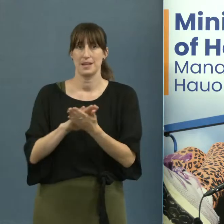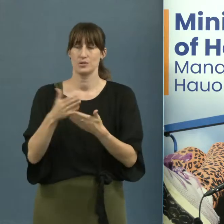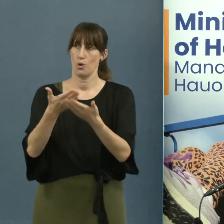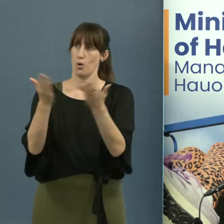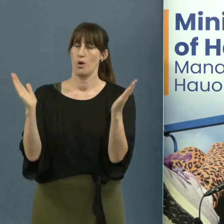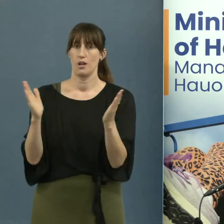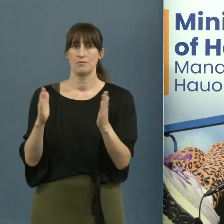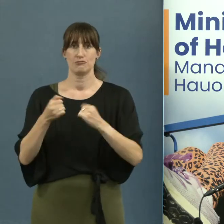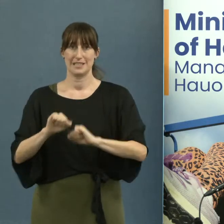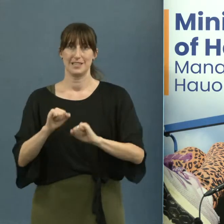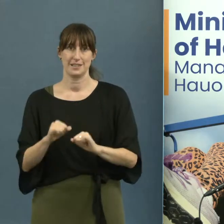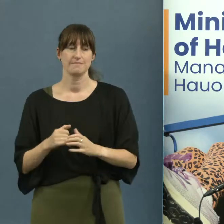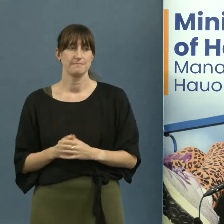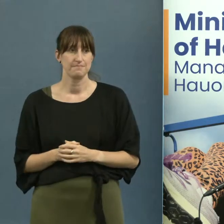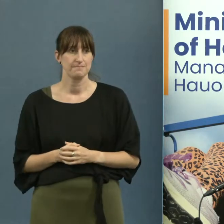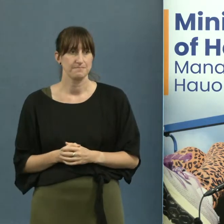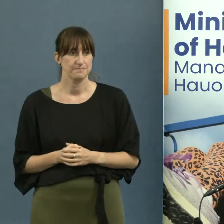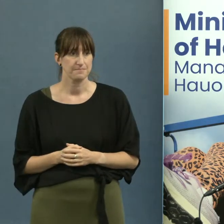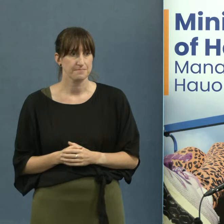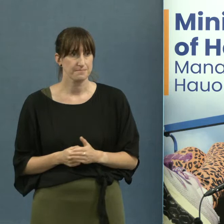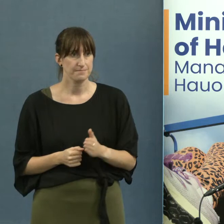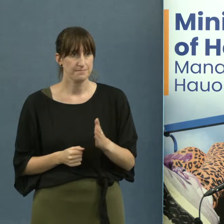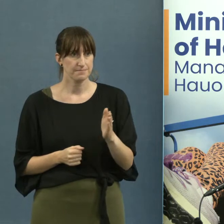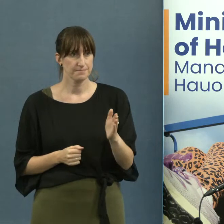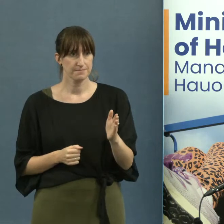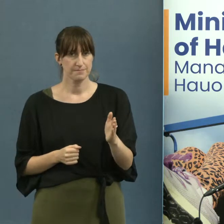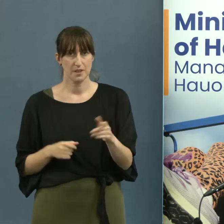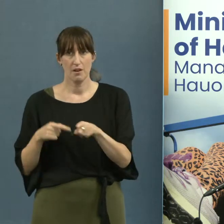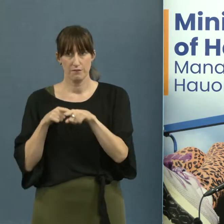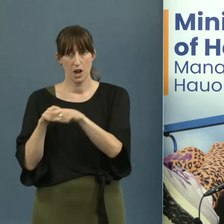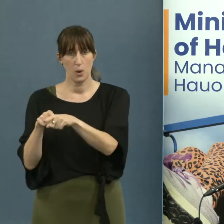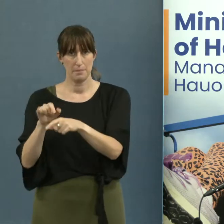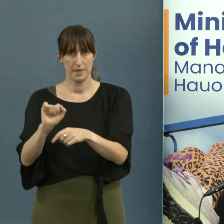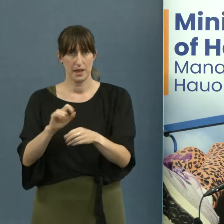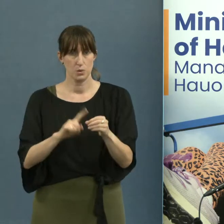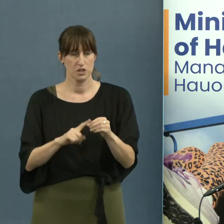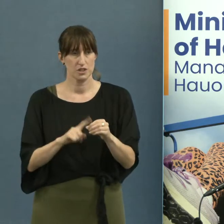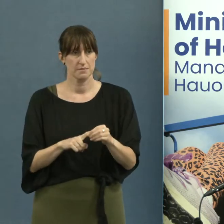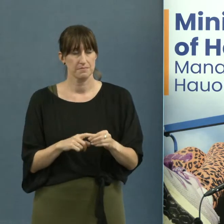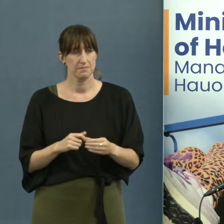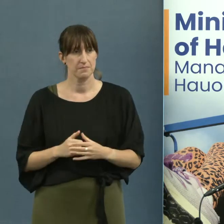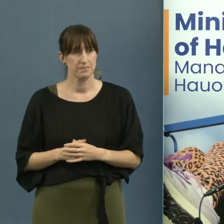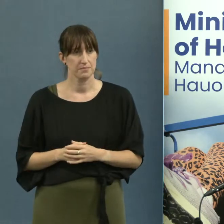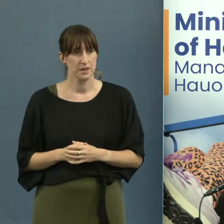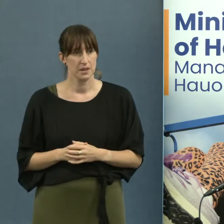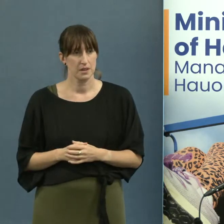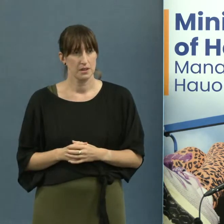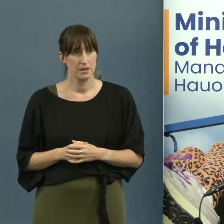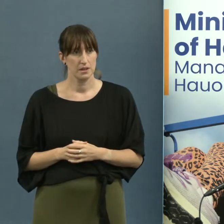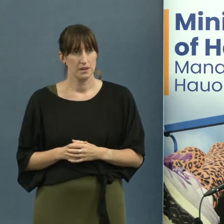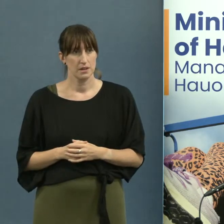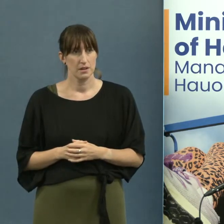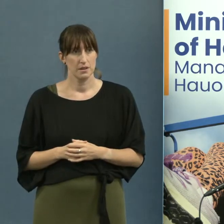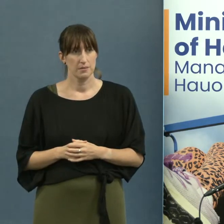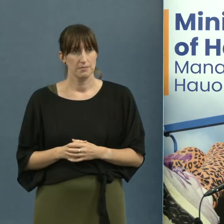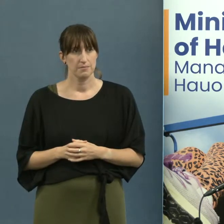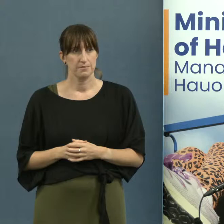vaccination rates regardless. Just off the back of Anna's